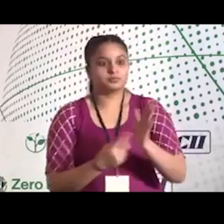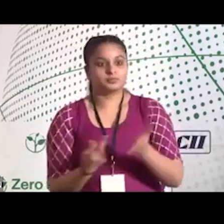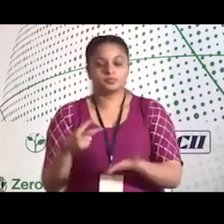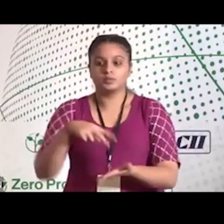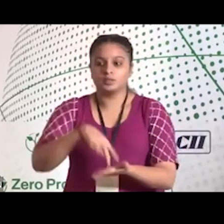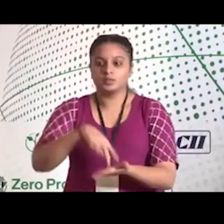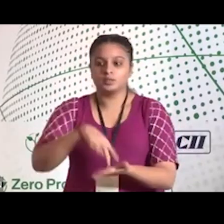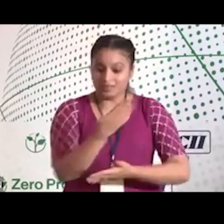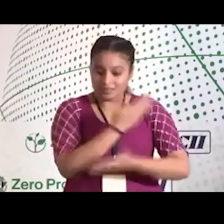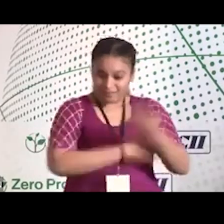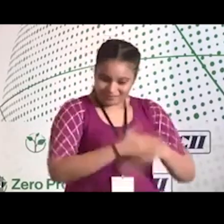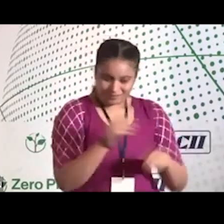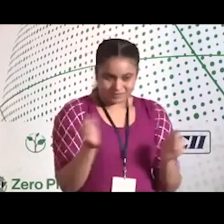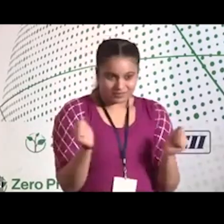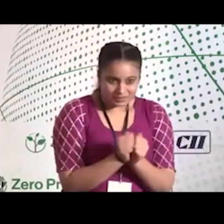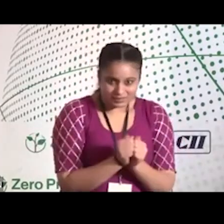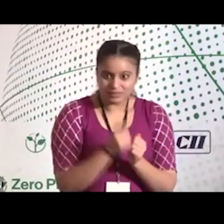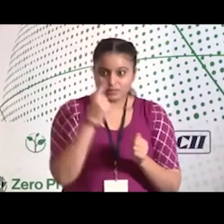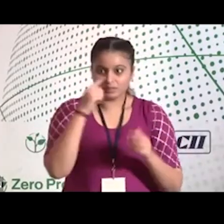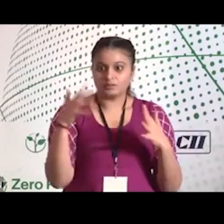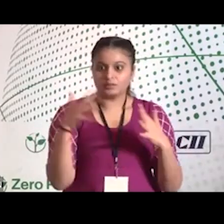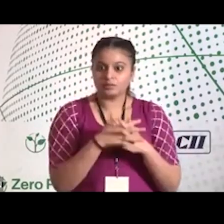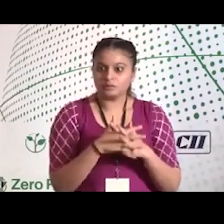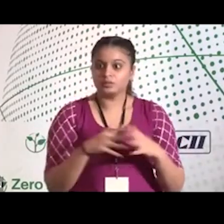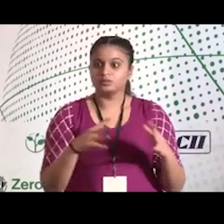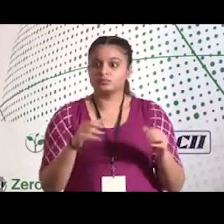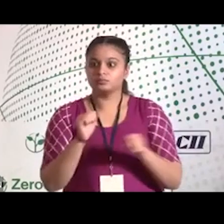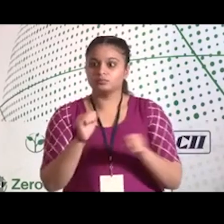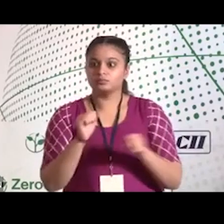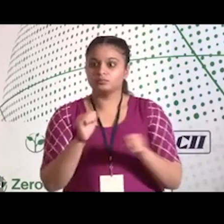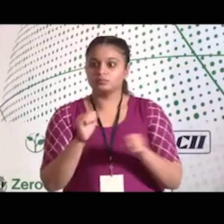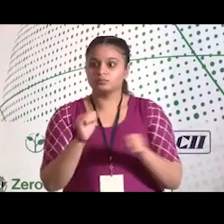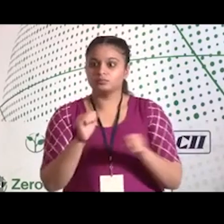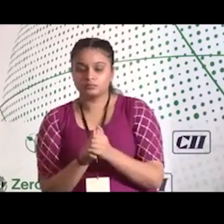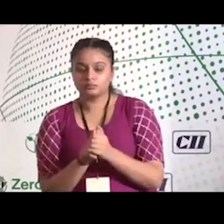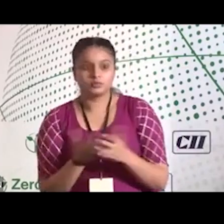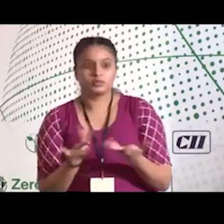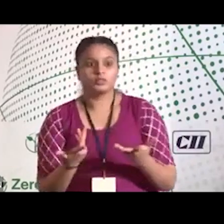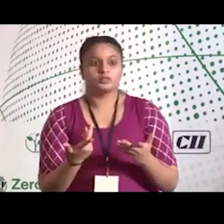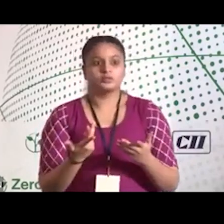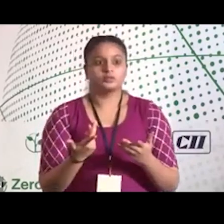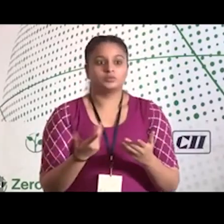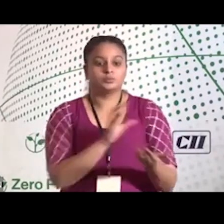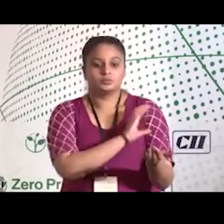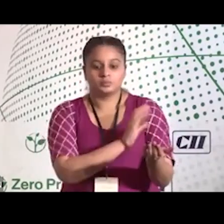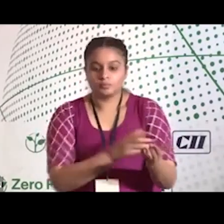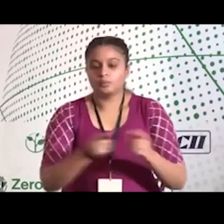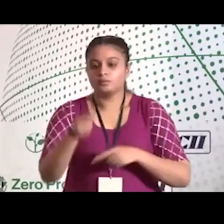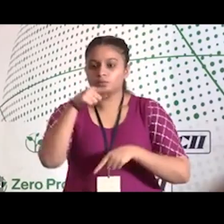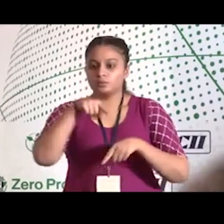giving them visibility and working together towards empowering themselves.